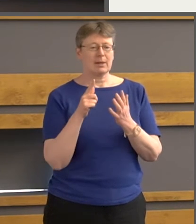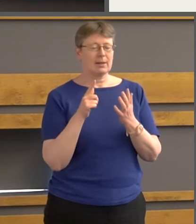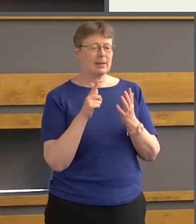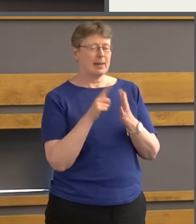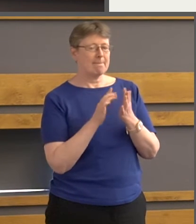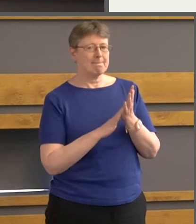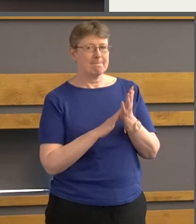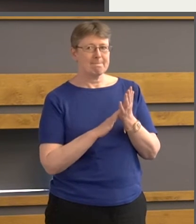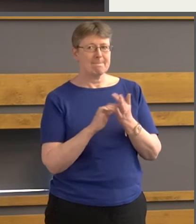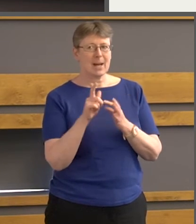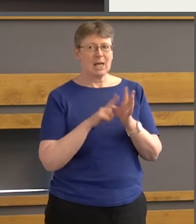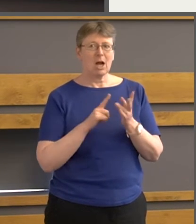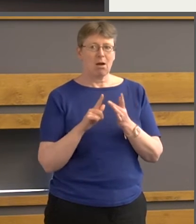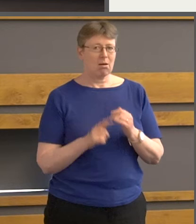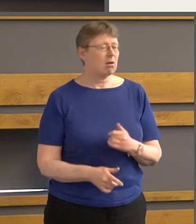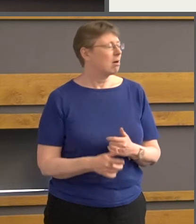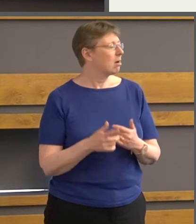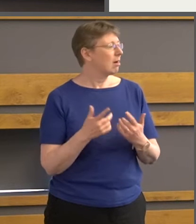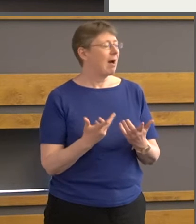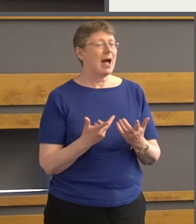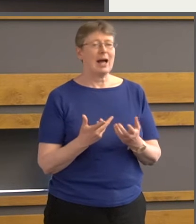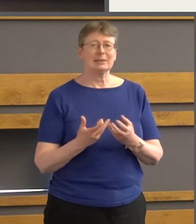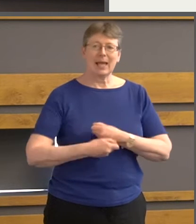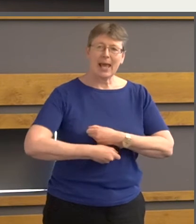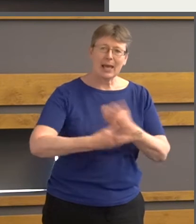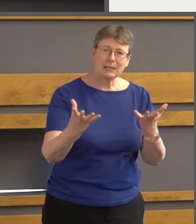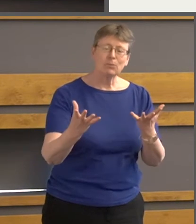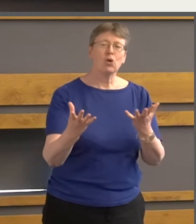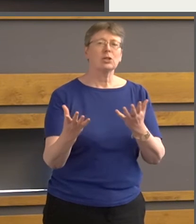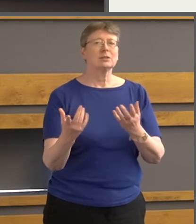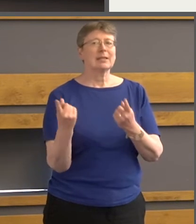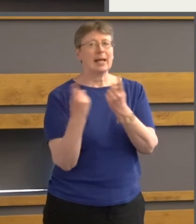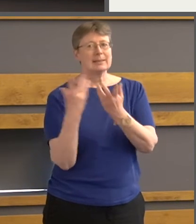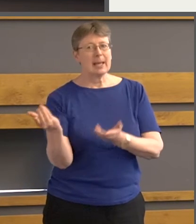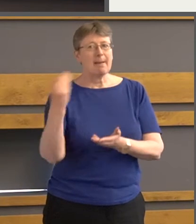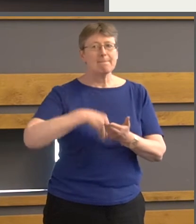and exports and imports and what it did to India and the world.